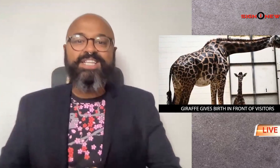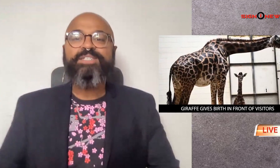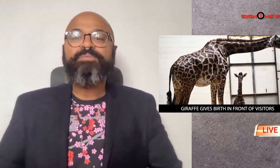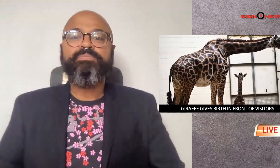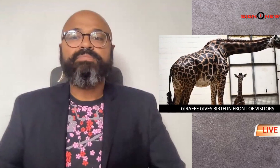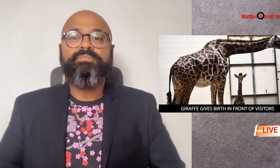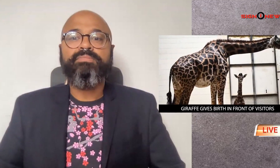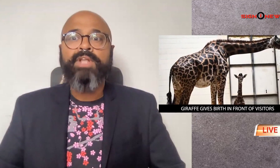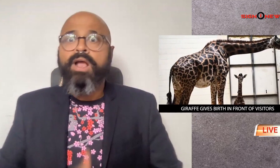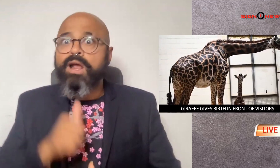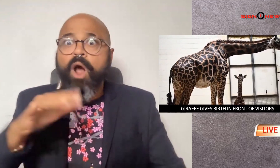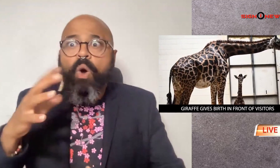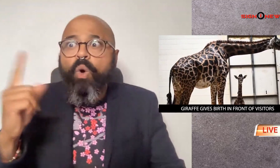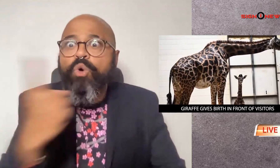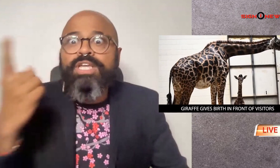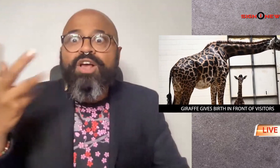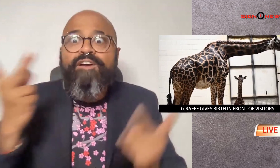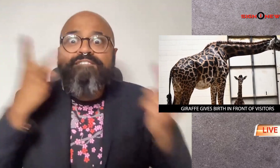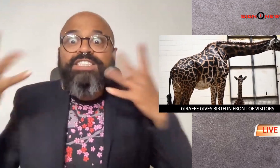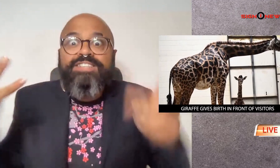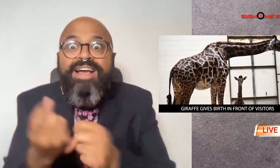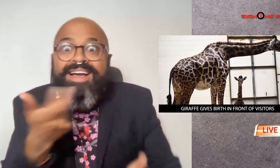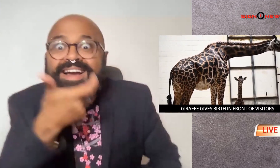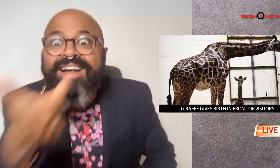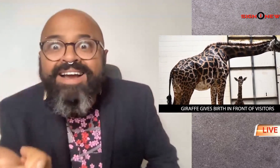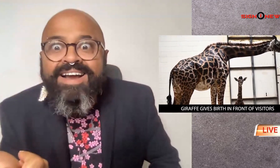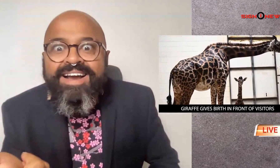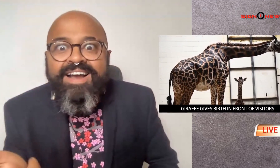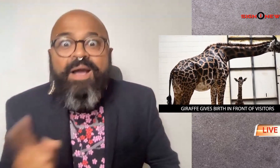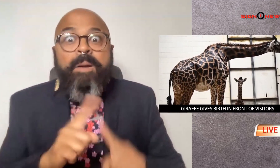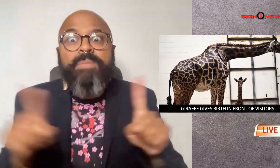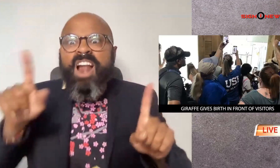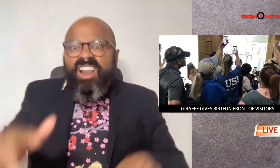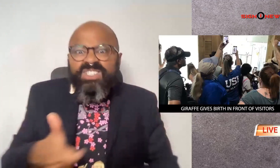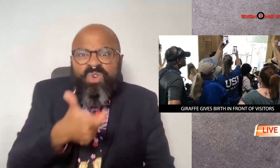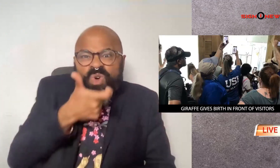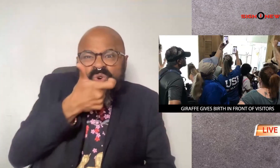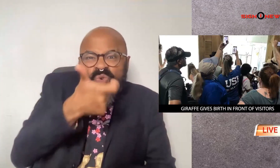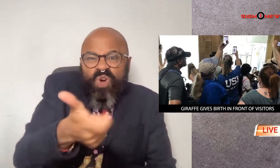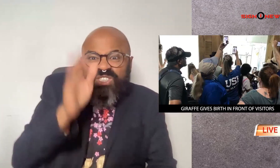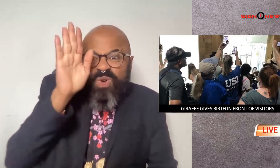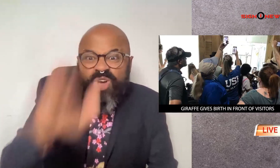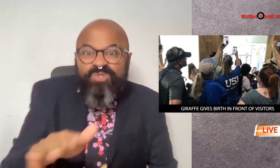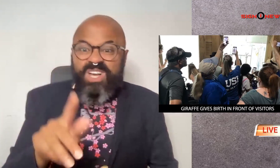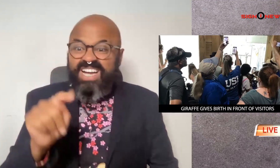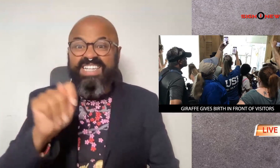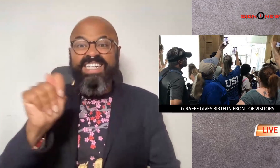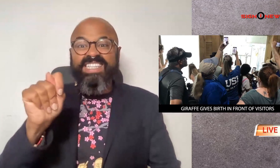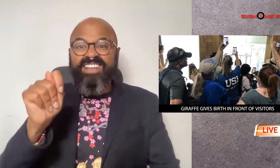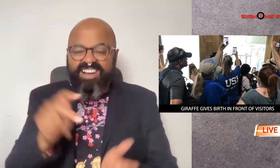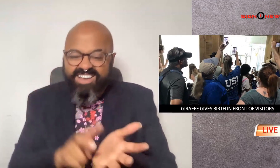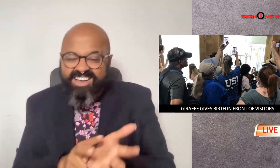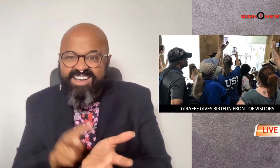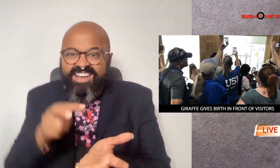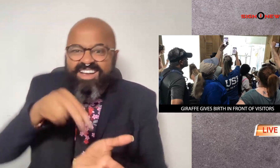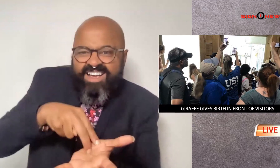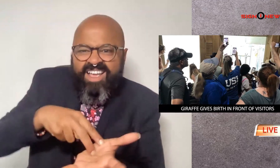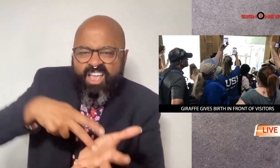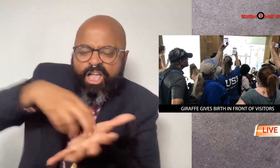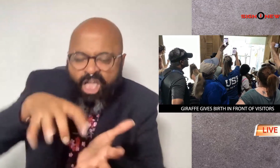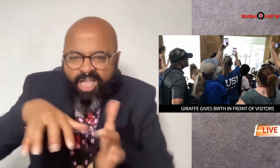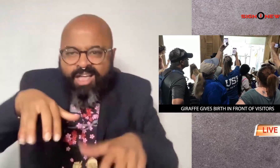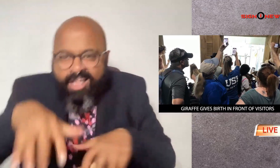not only did the visitors get to see the birth they also watched as Tisa stood took its first